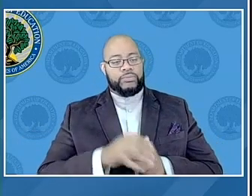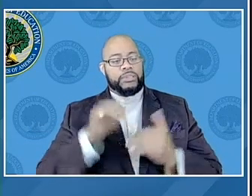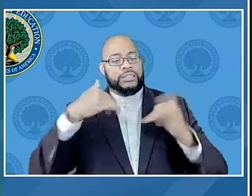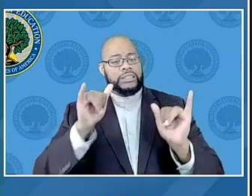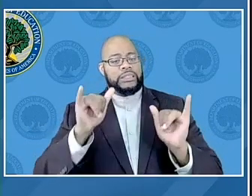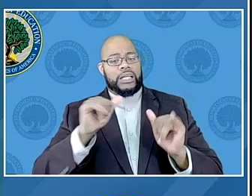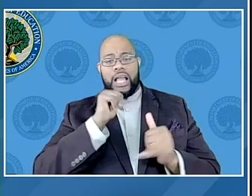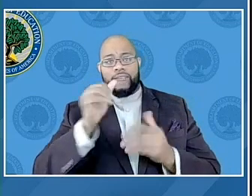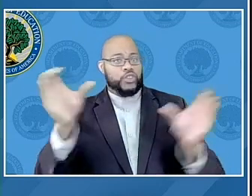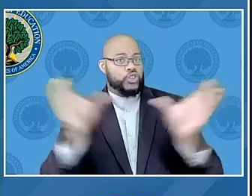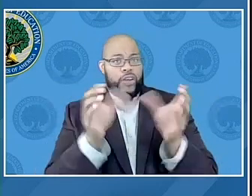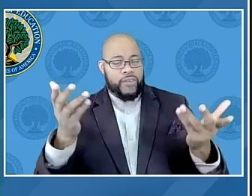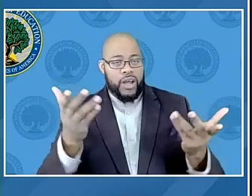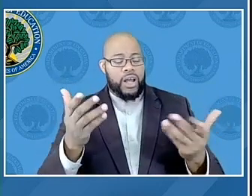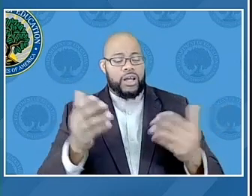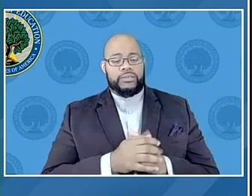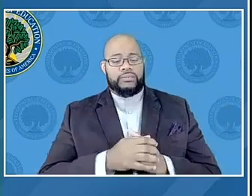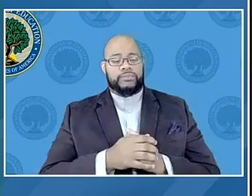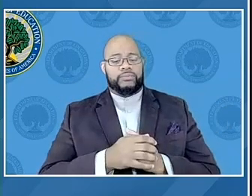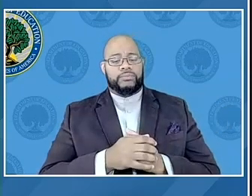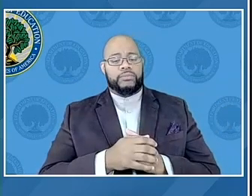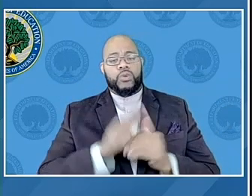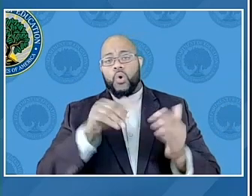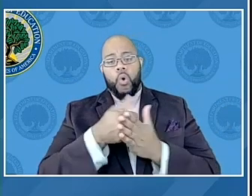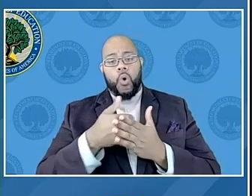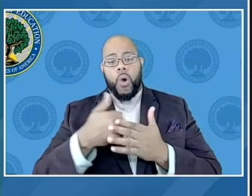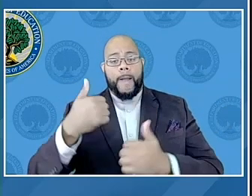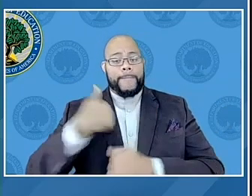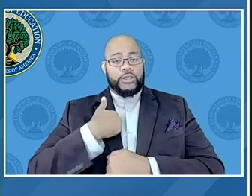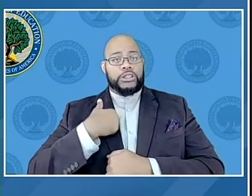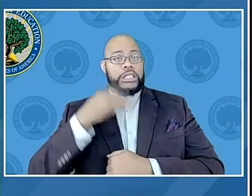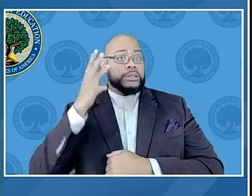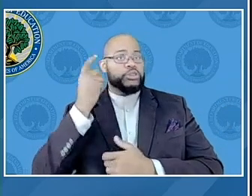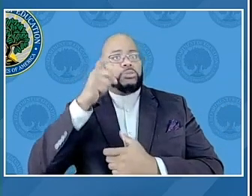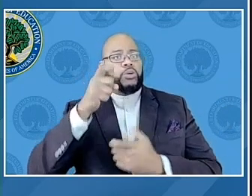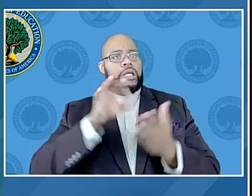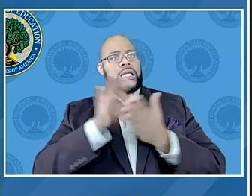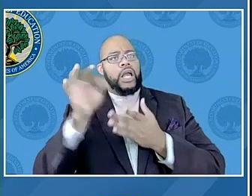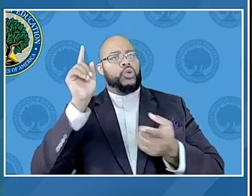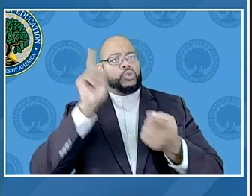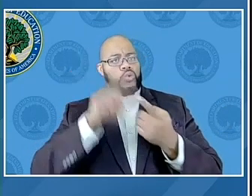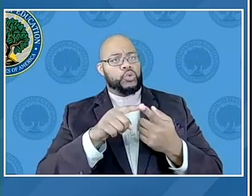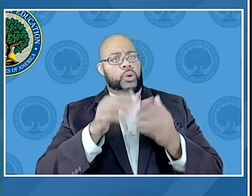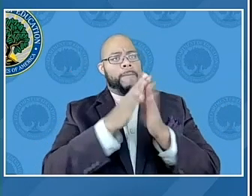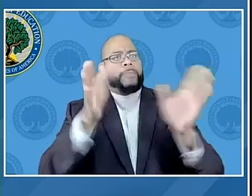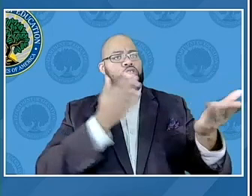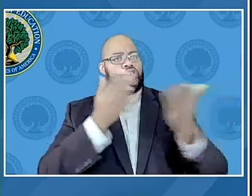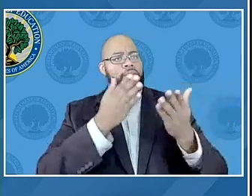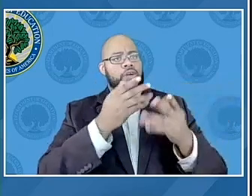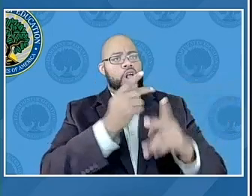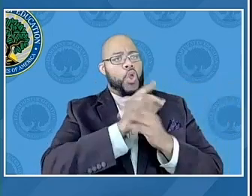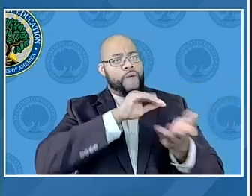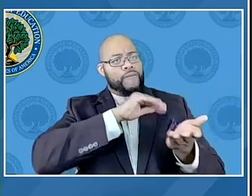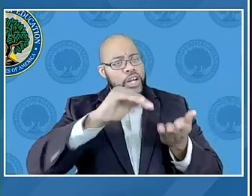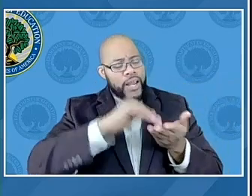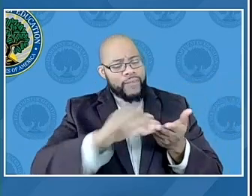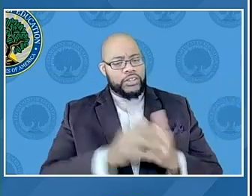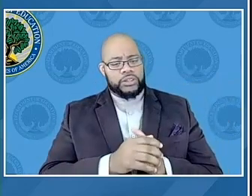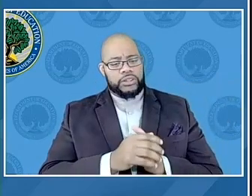even though it was all military experience was supposed to be counted towards Public Service Loan Forgiveness. They're, for